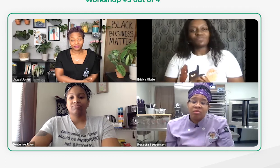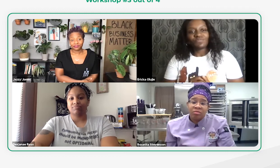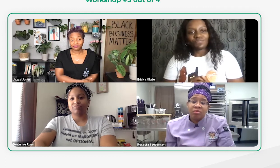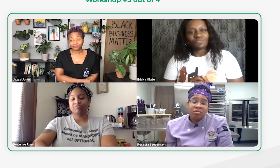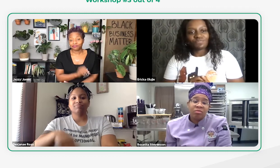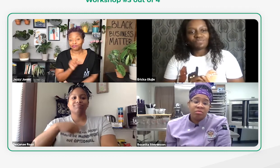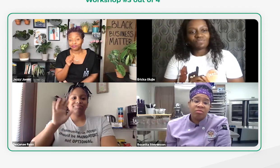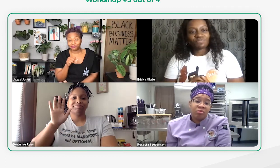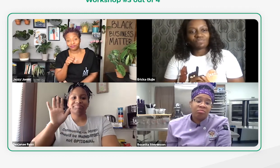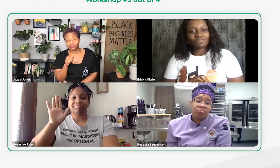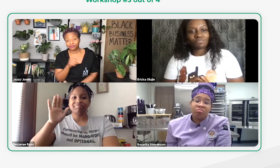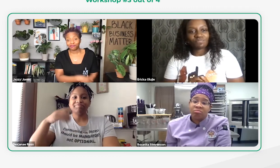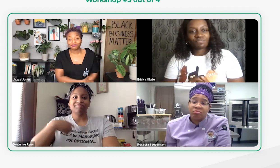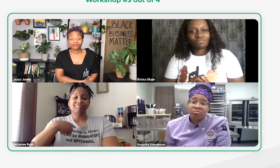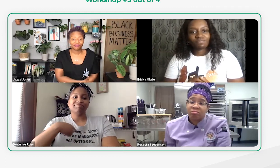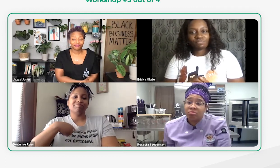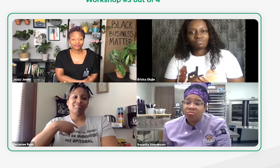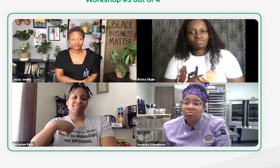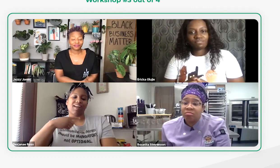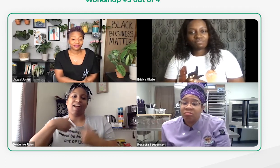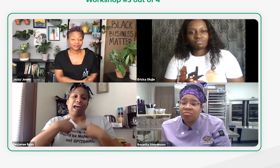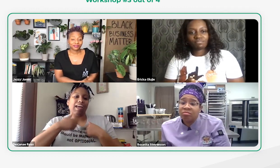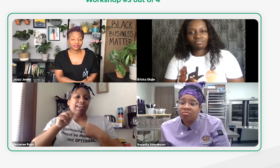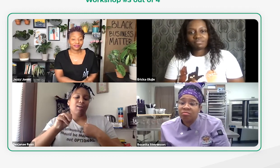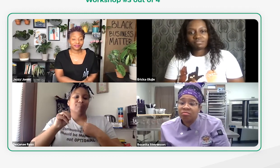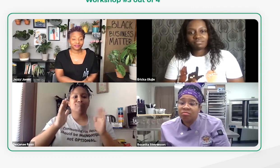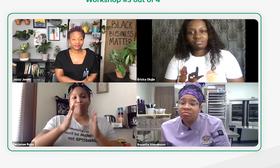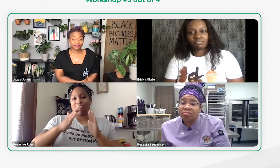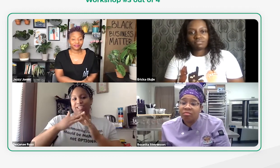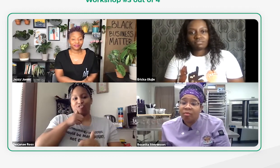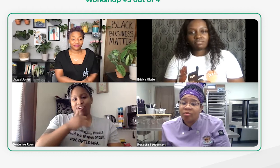down because of the pandemic. >> Desjunae.